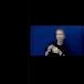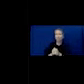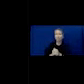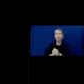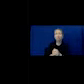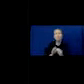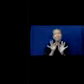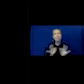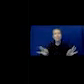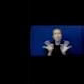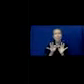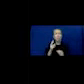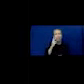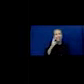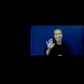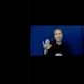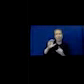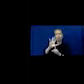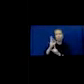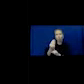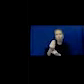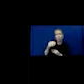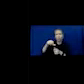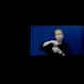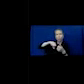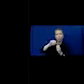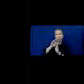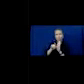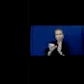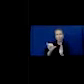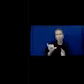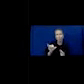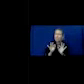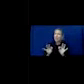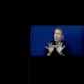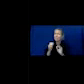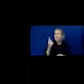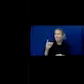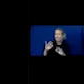This can affect how the individual or the family sees work in their culture, in their